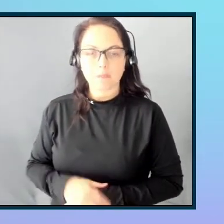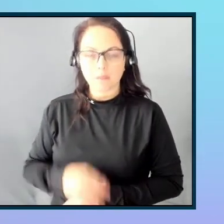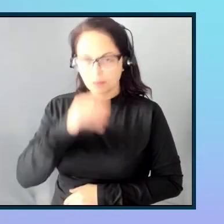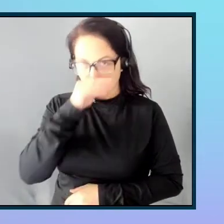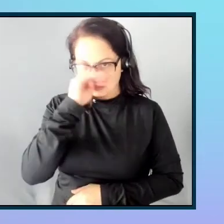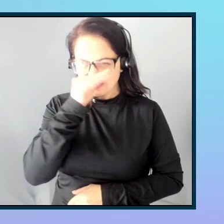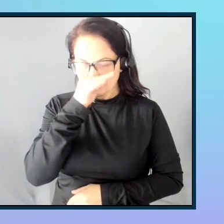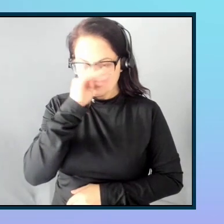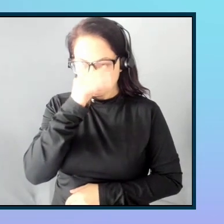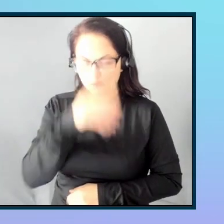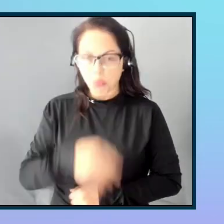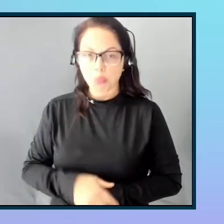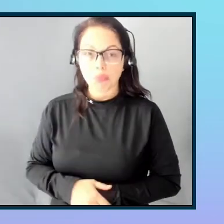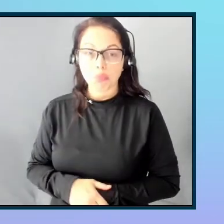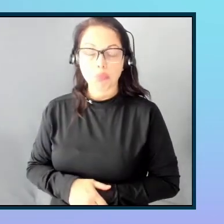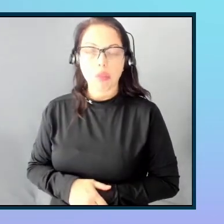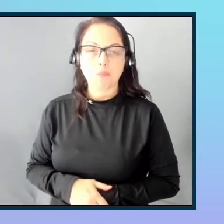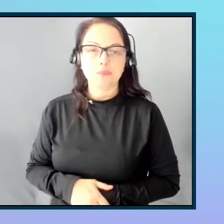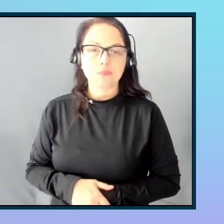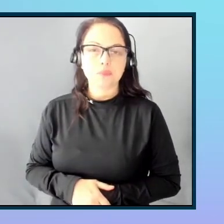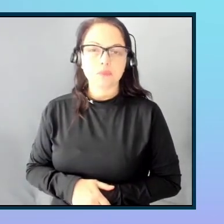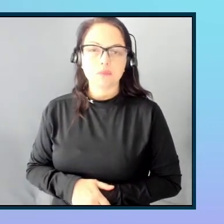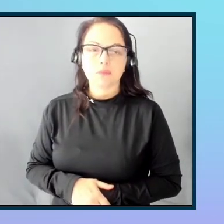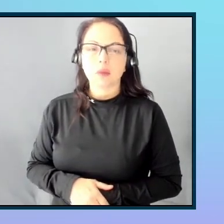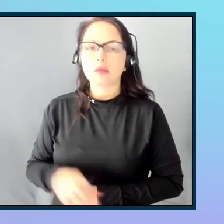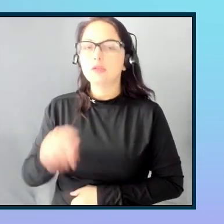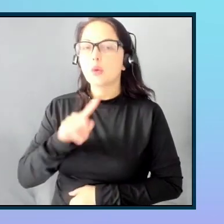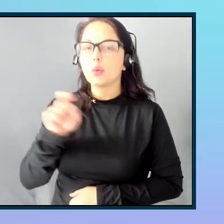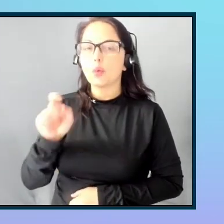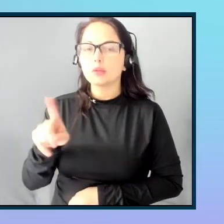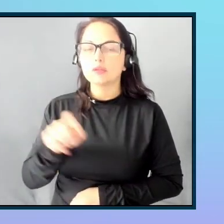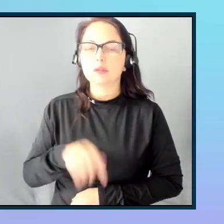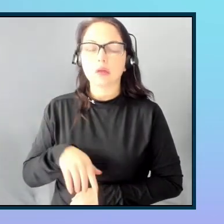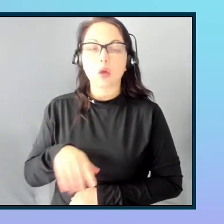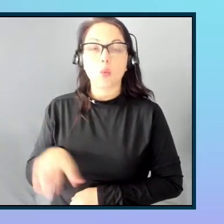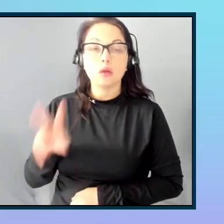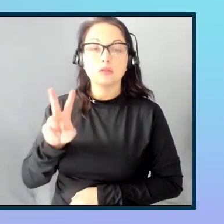one of the questions asks one of the 2.4.11